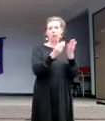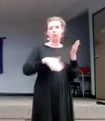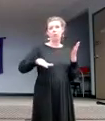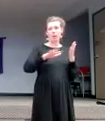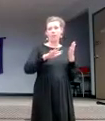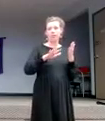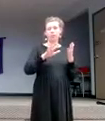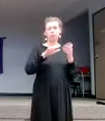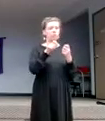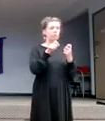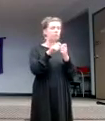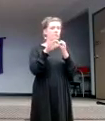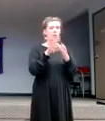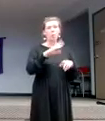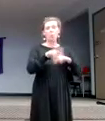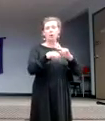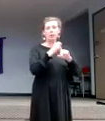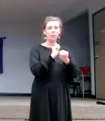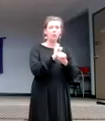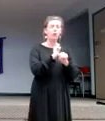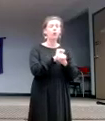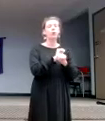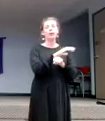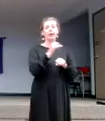will include details regarding what type of work we're going to do and whether or not we